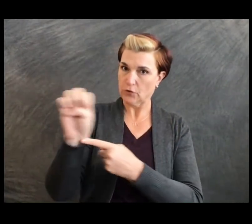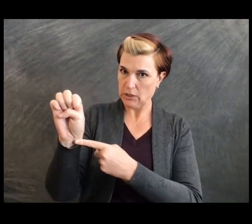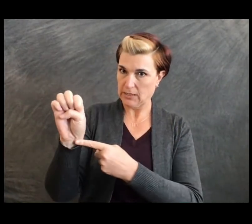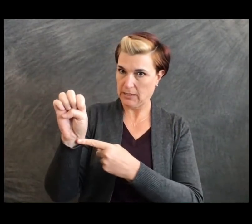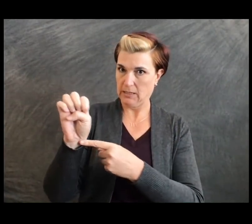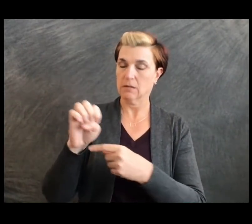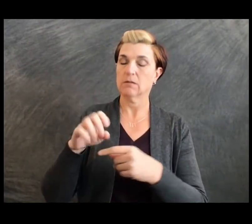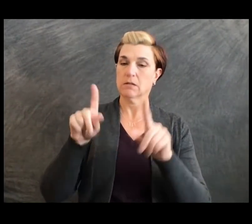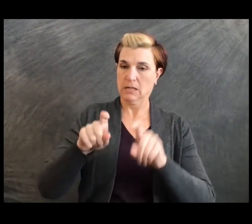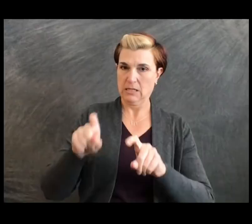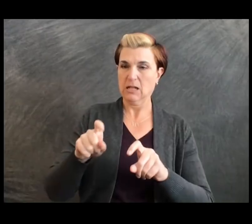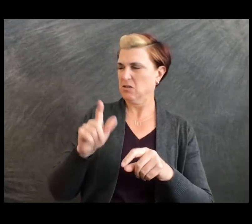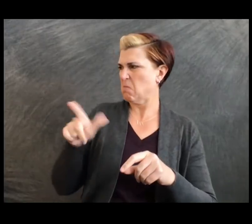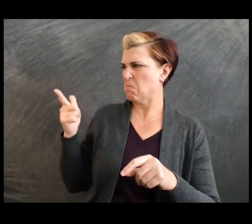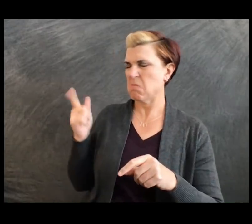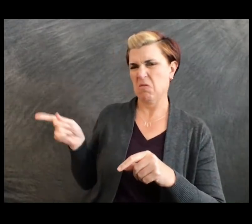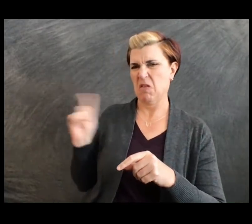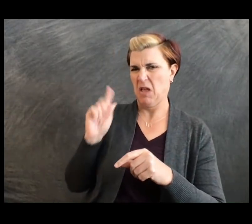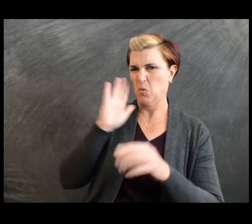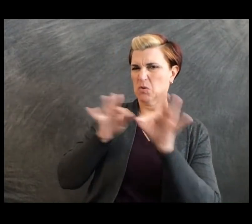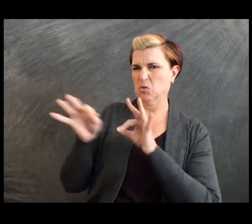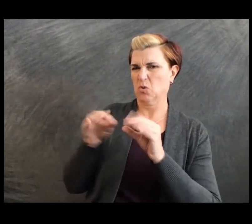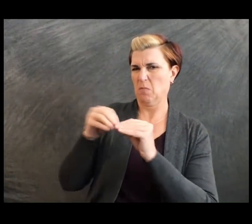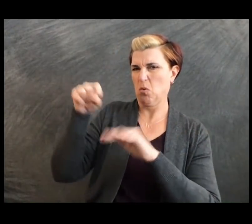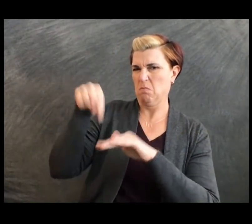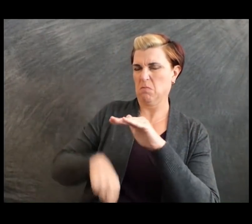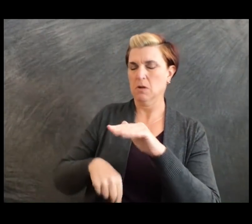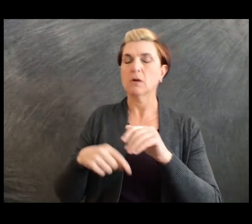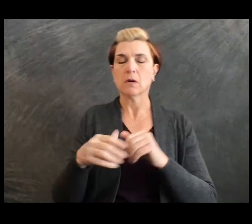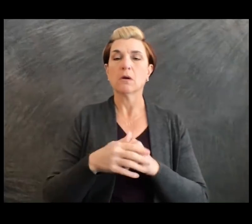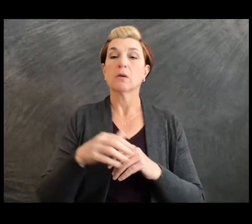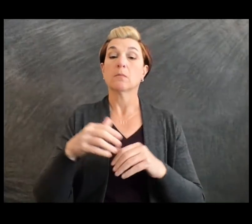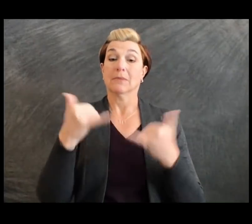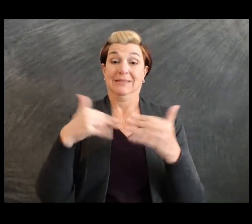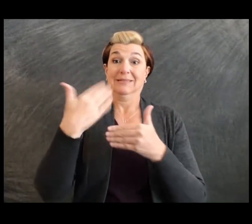additional legislation that will provide massive relief to small businesses and